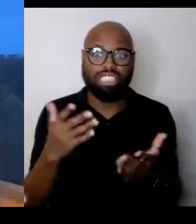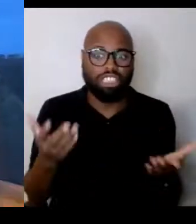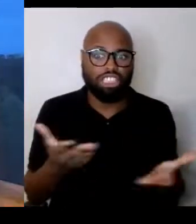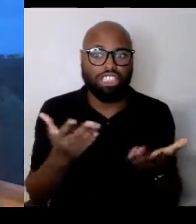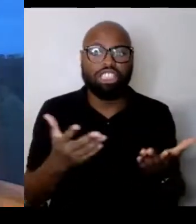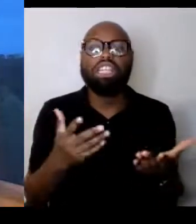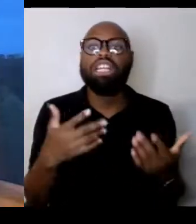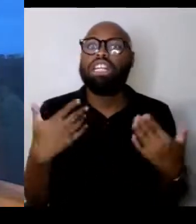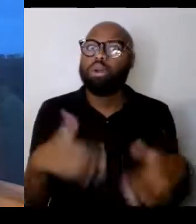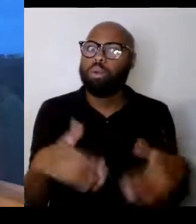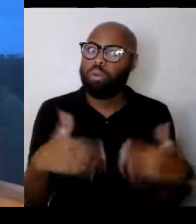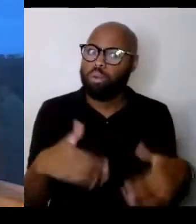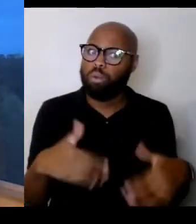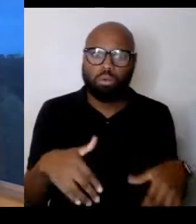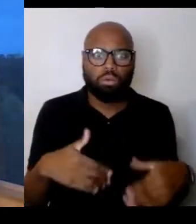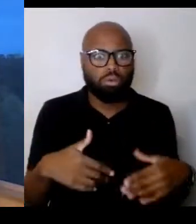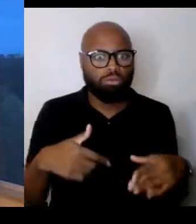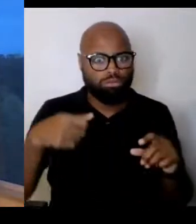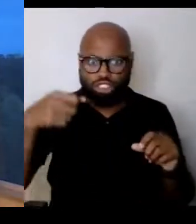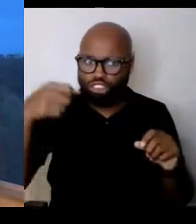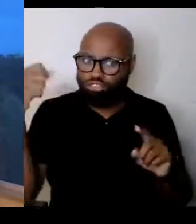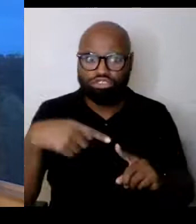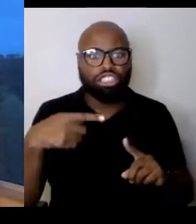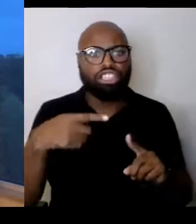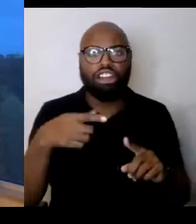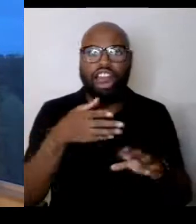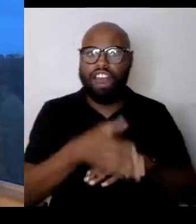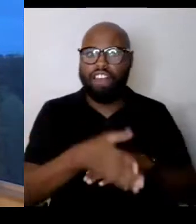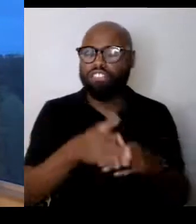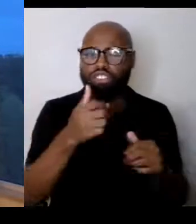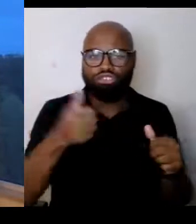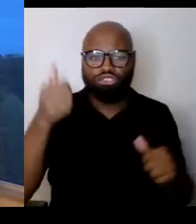And I think he just continues to be about criminalizing